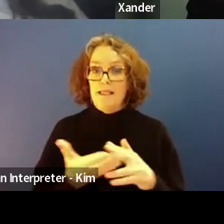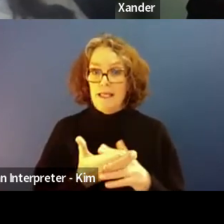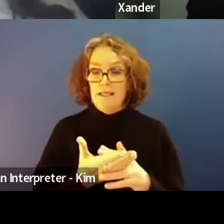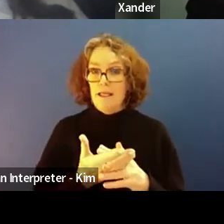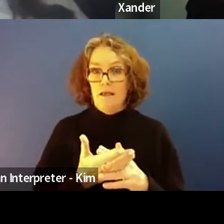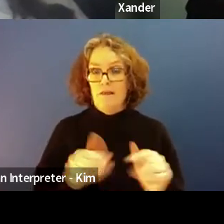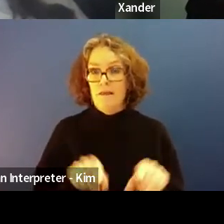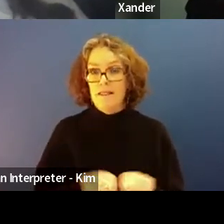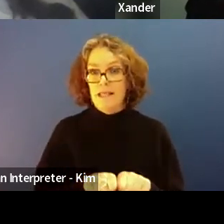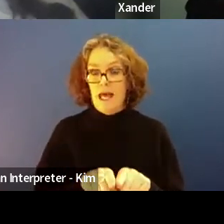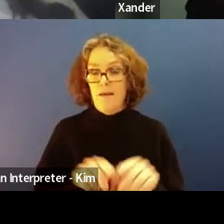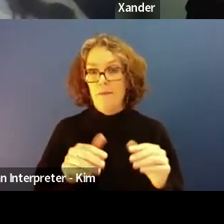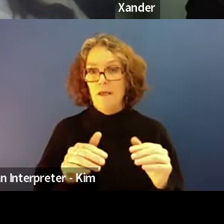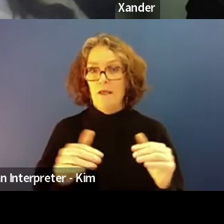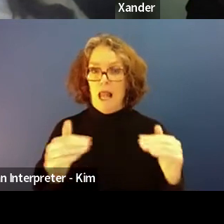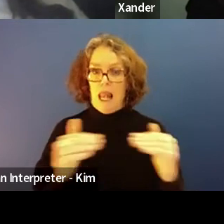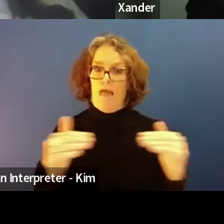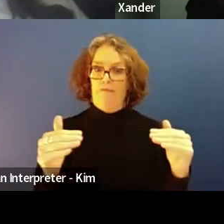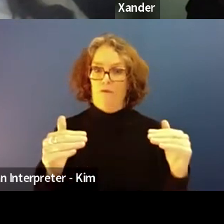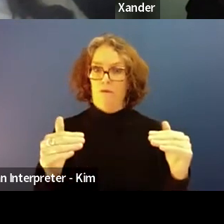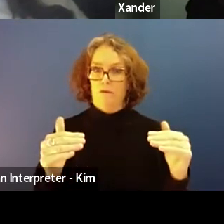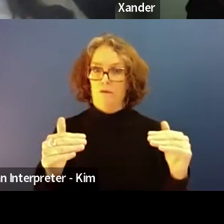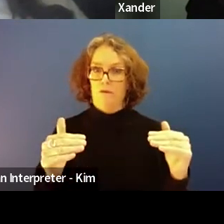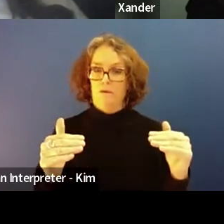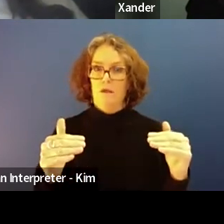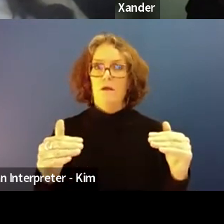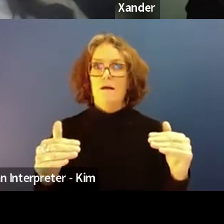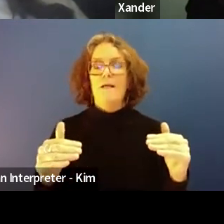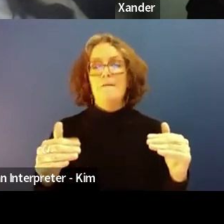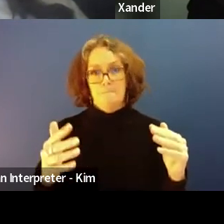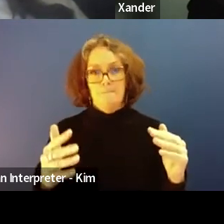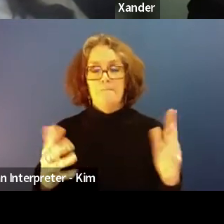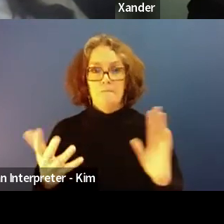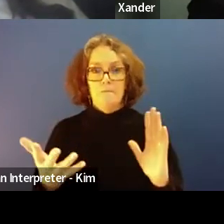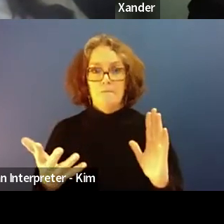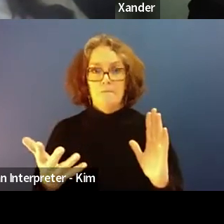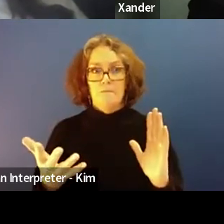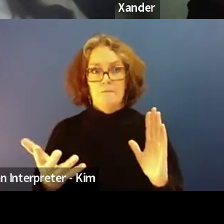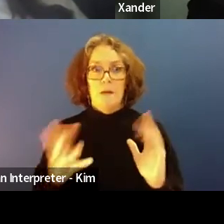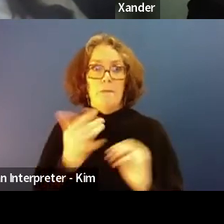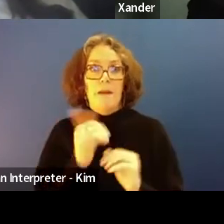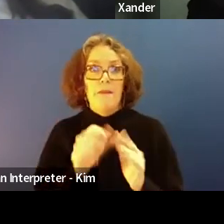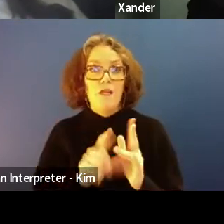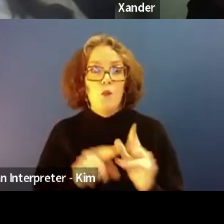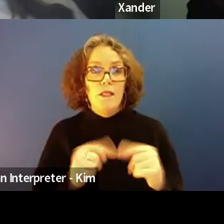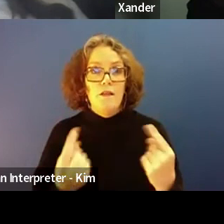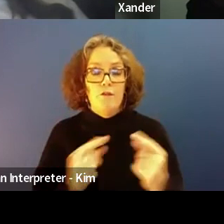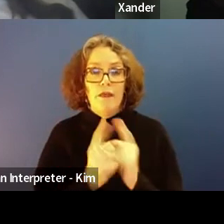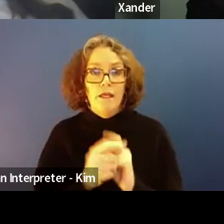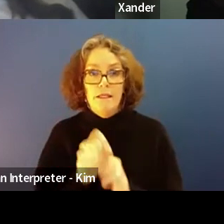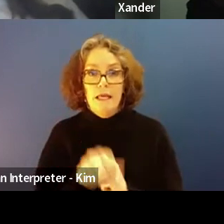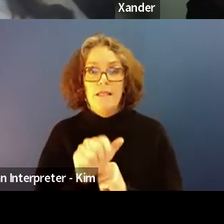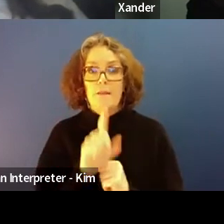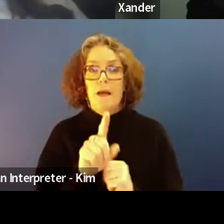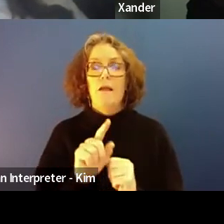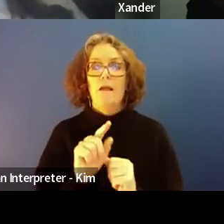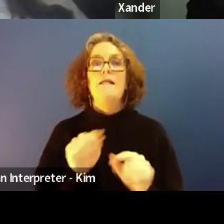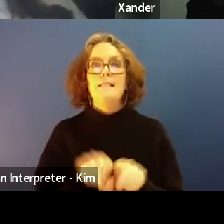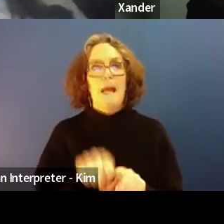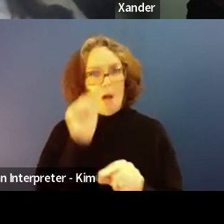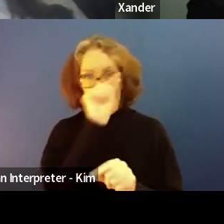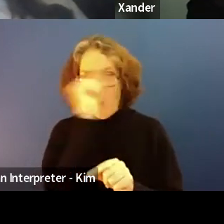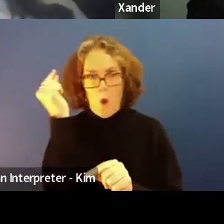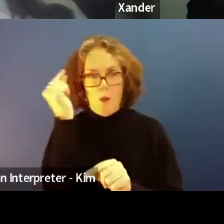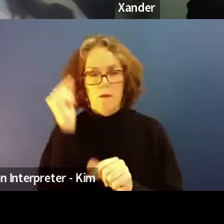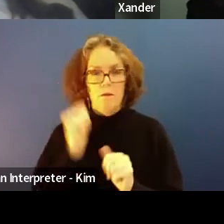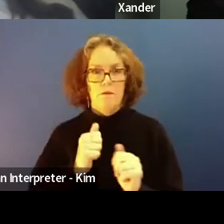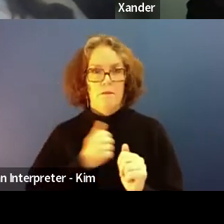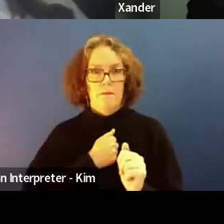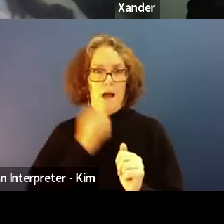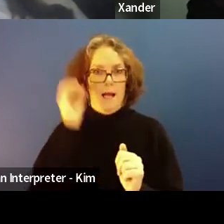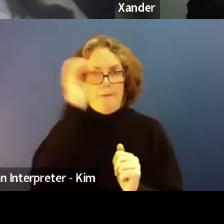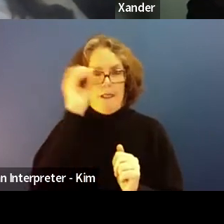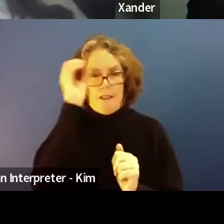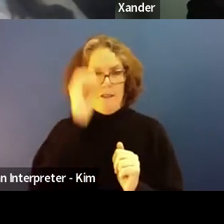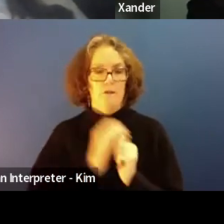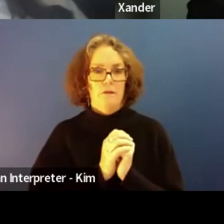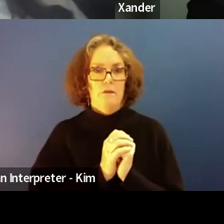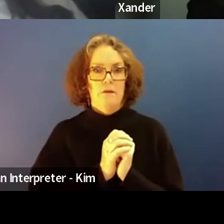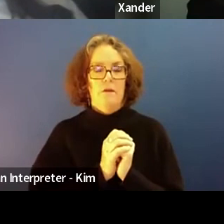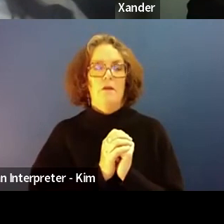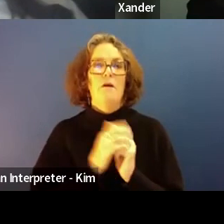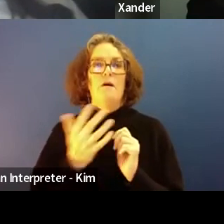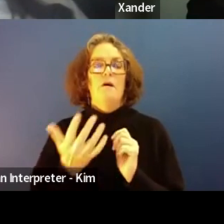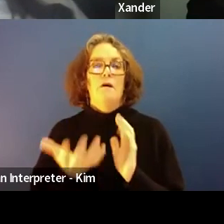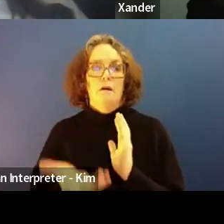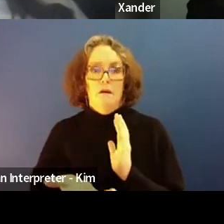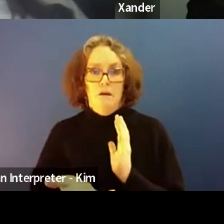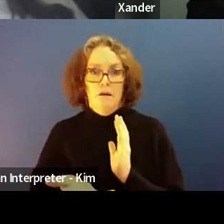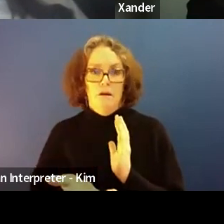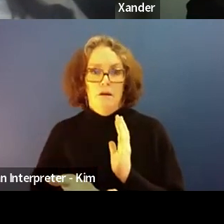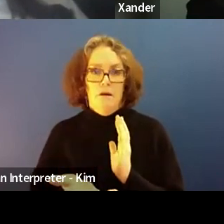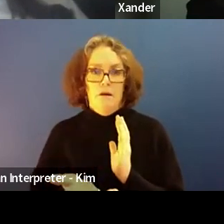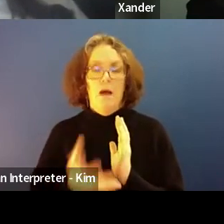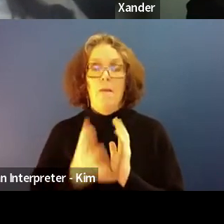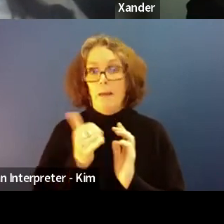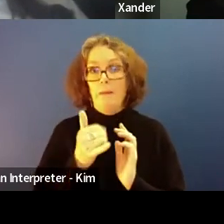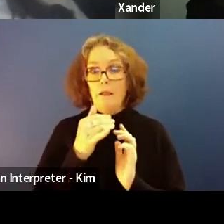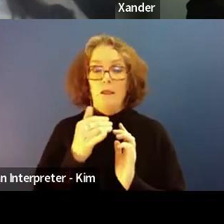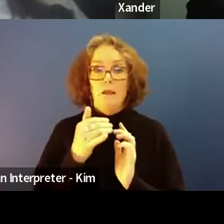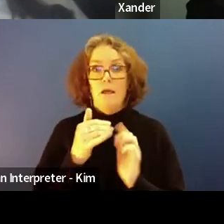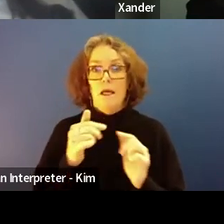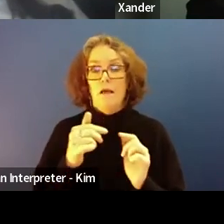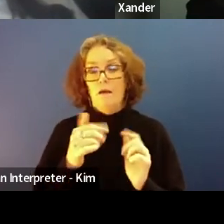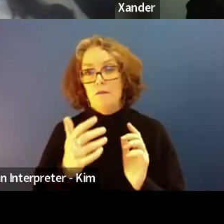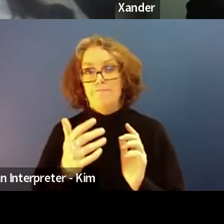That doesn't mean that they're not doing different things like, in my opinion, a person with a disability needs to have the same goal as their same age to sitting next to them, whether that looks the same as the same age is up to the teacher and how they